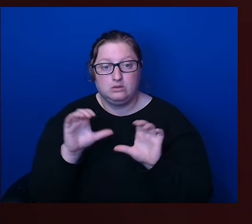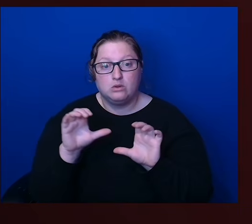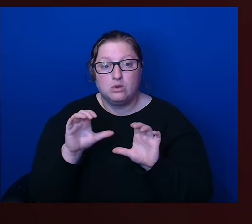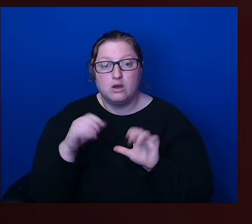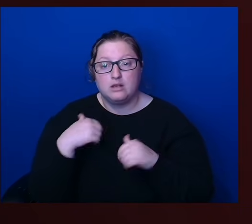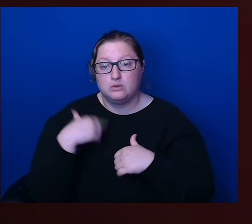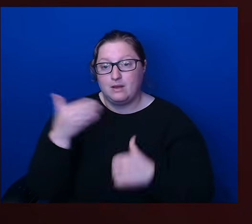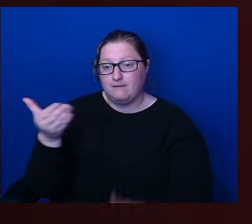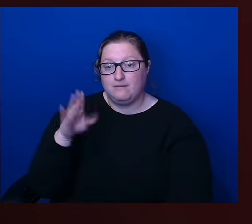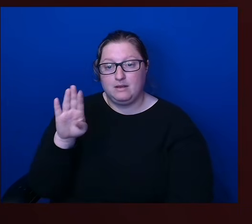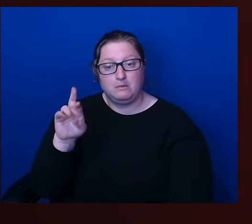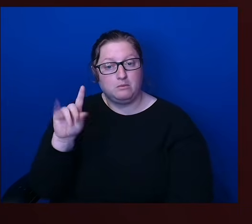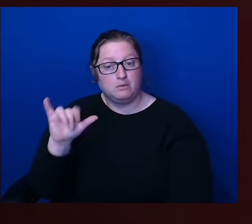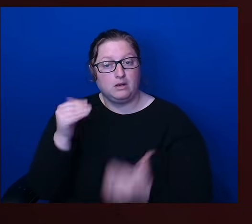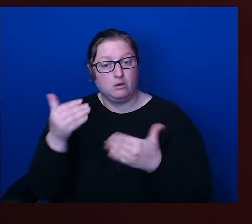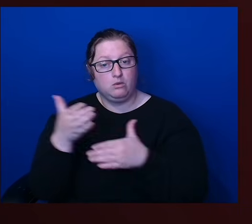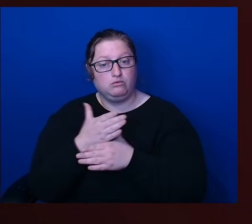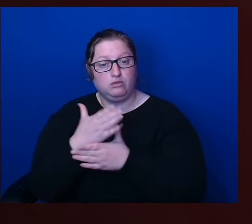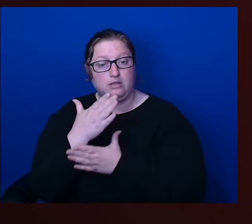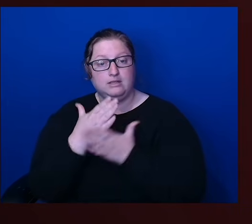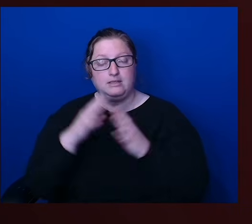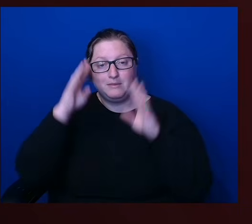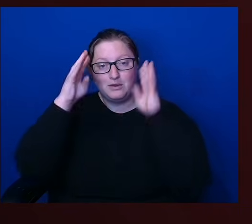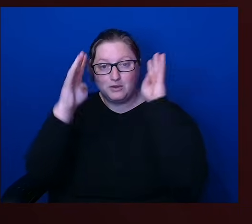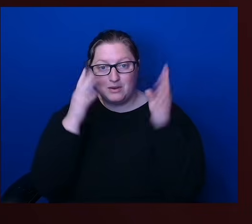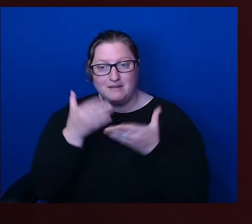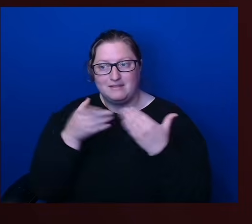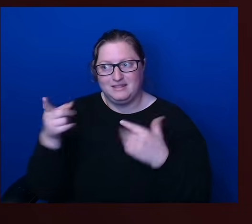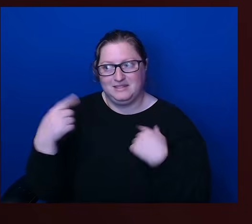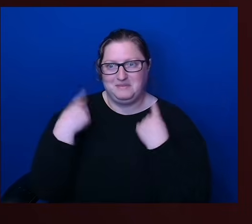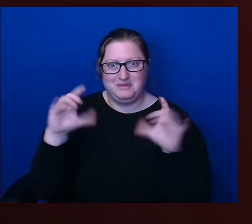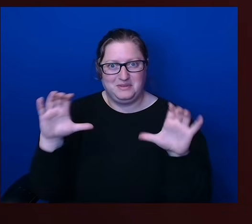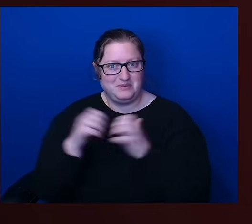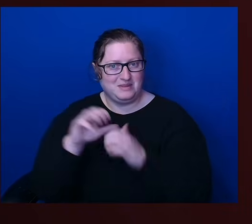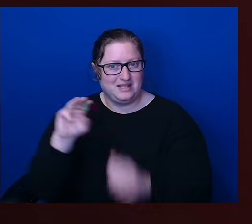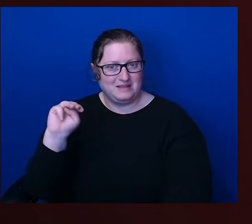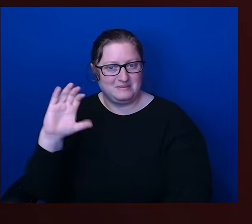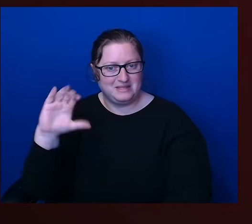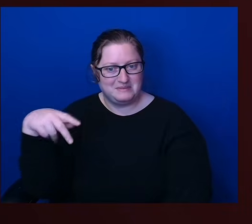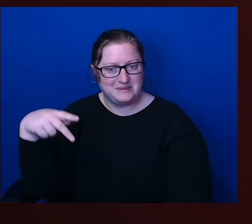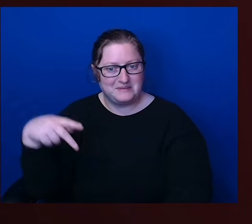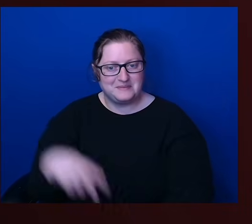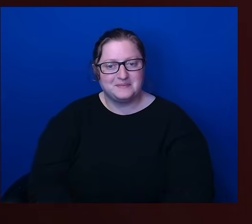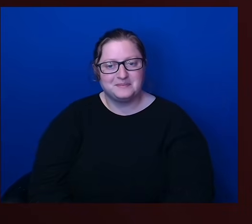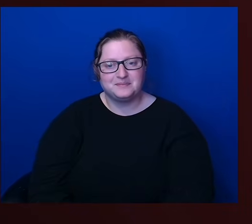us some creative things he's been doing with MCP. Hey, everybody. How's it going?